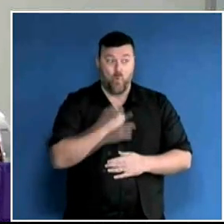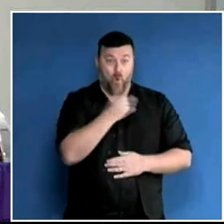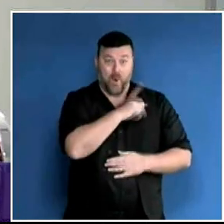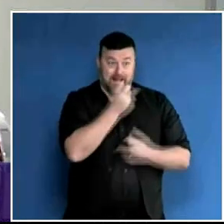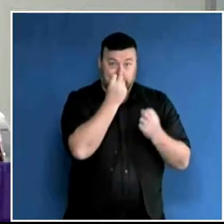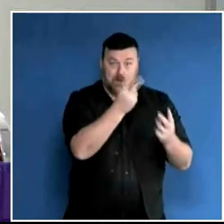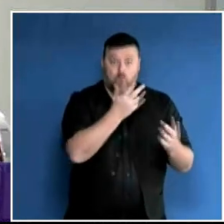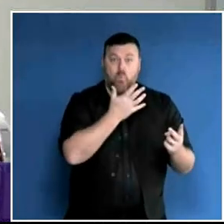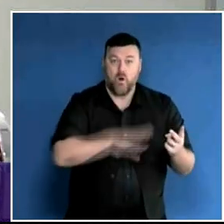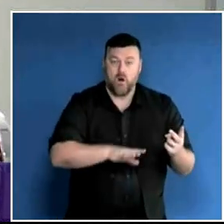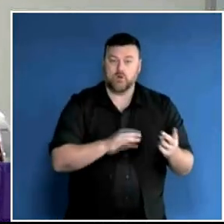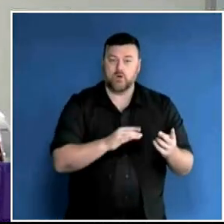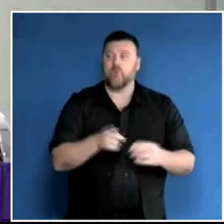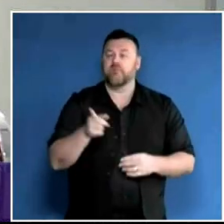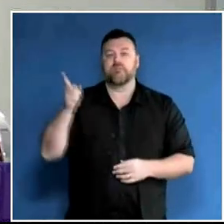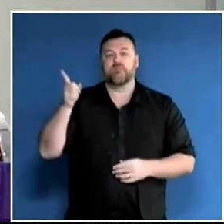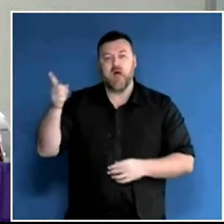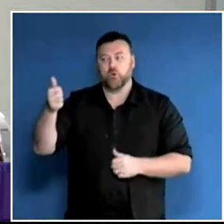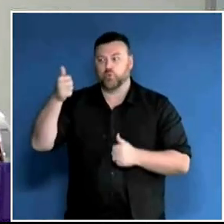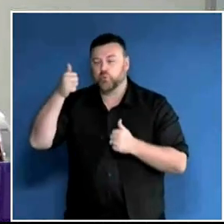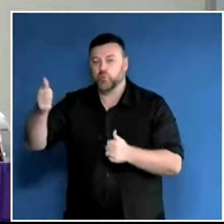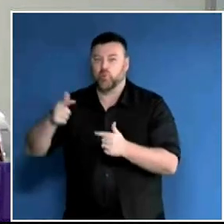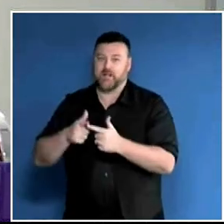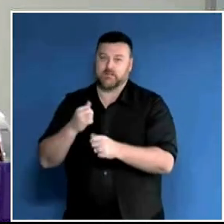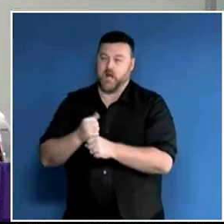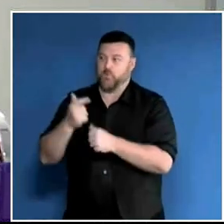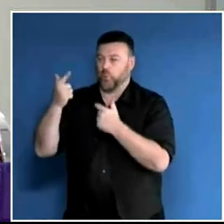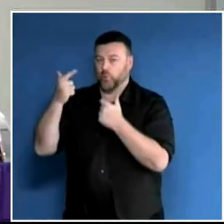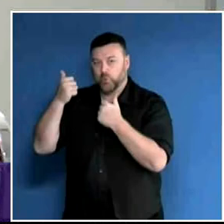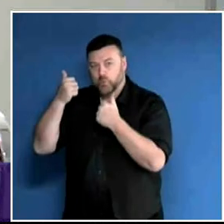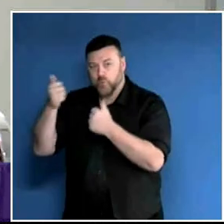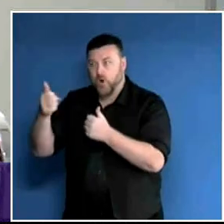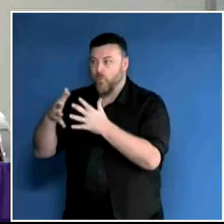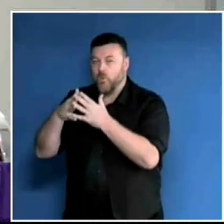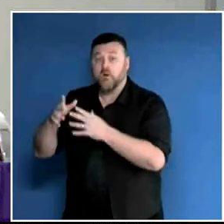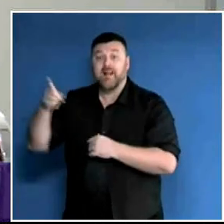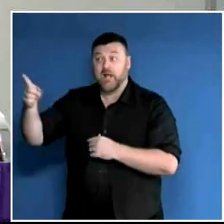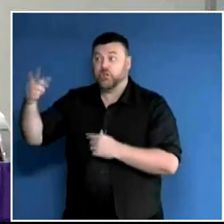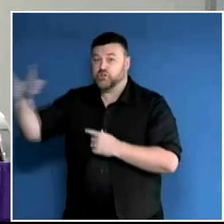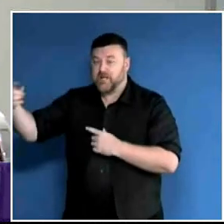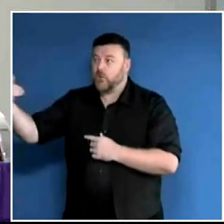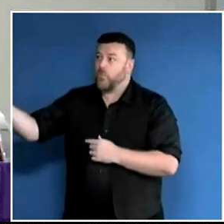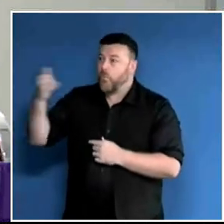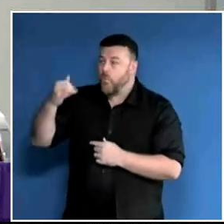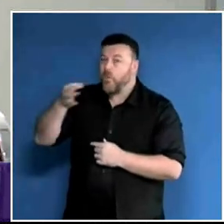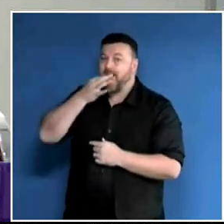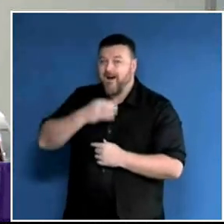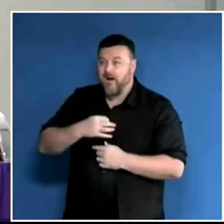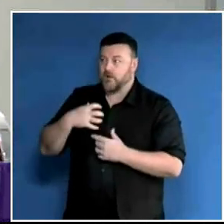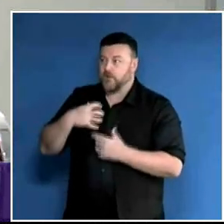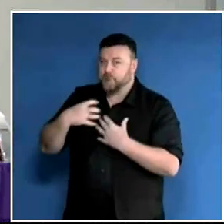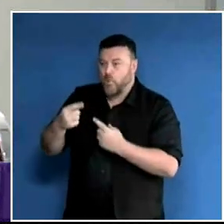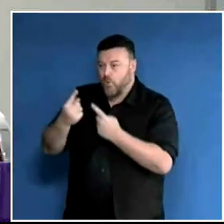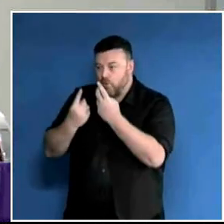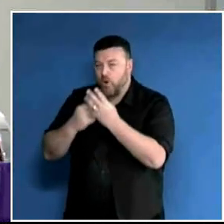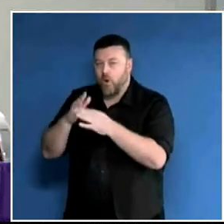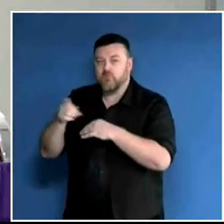And she had reached out to people who could help her understand the person, not just she not just she and he. She had gone broader.